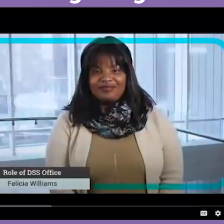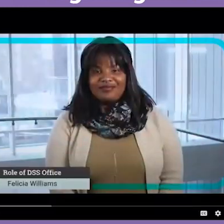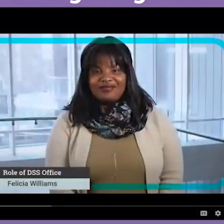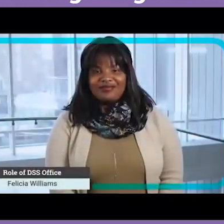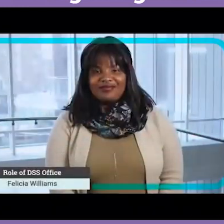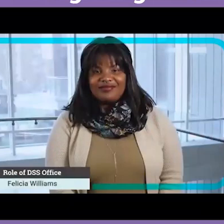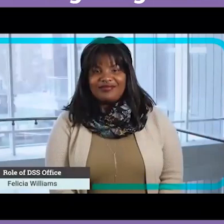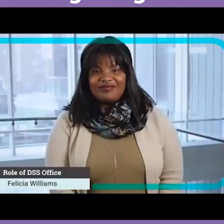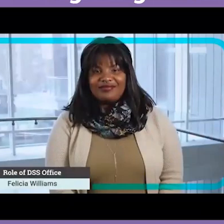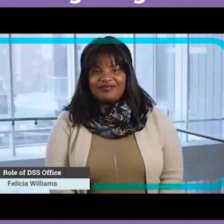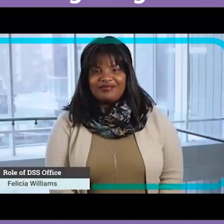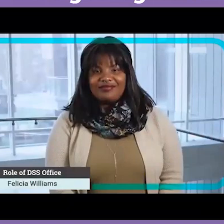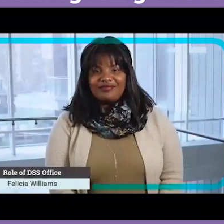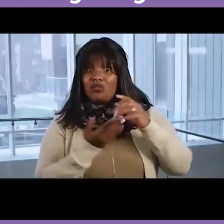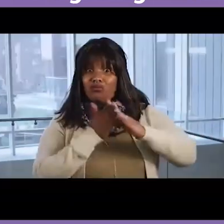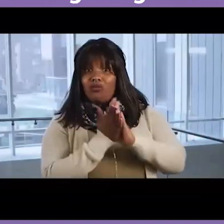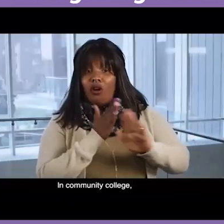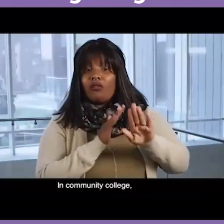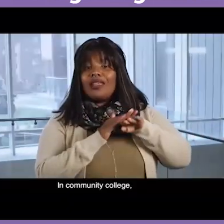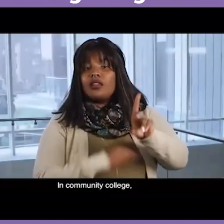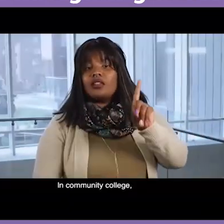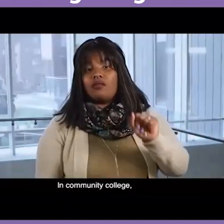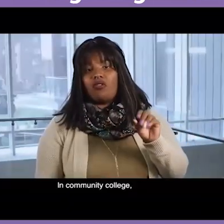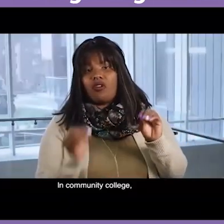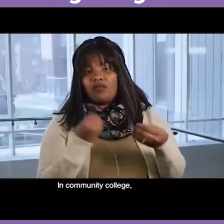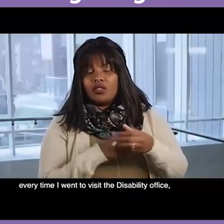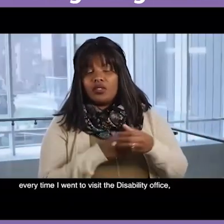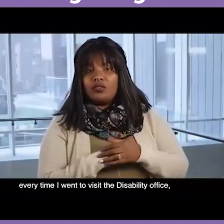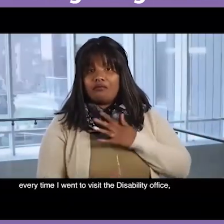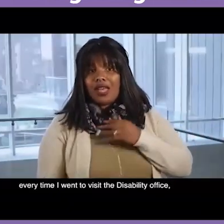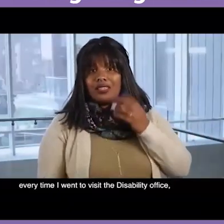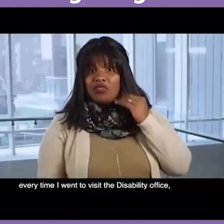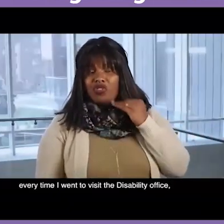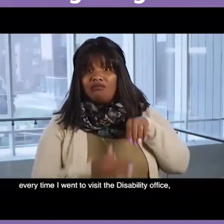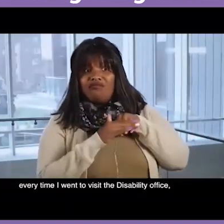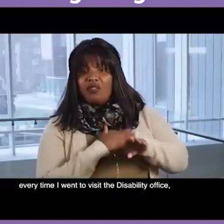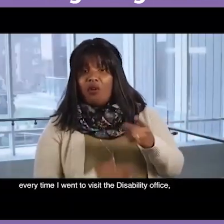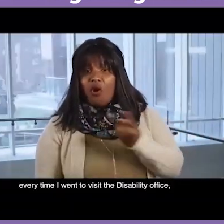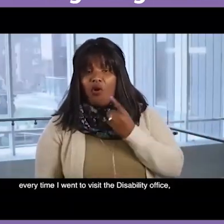And the interpreter will be reading the captions. Every time I went to the disability office,